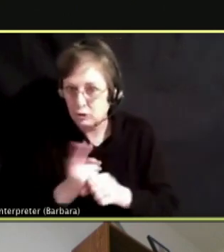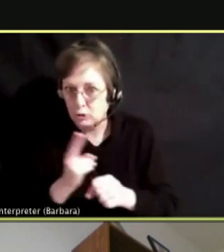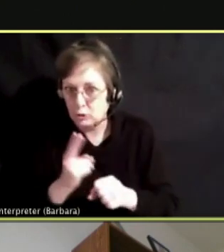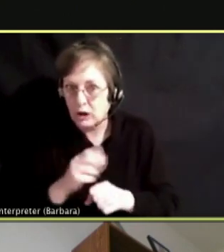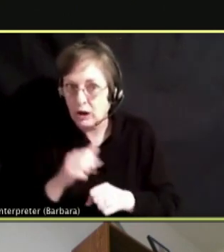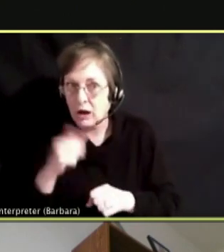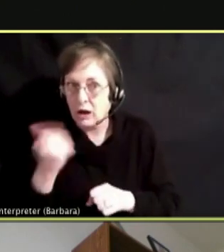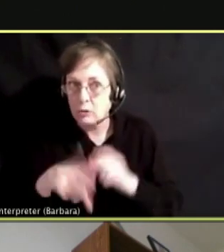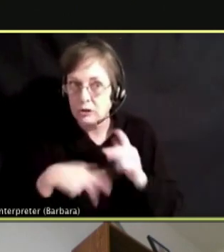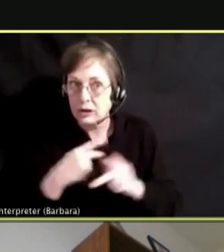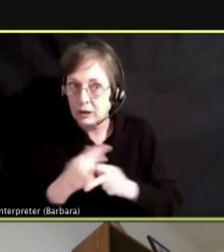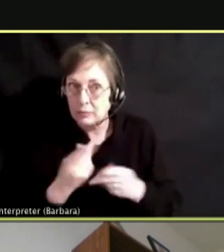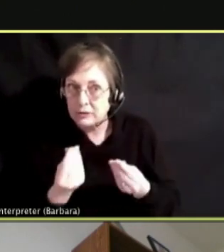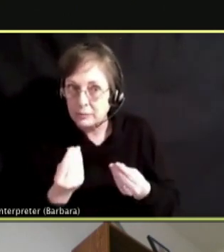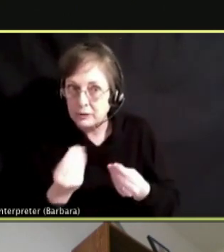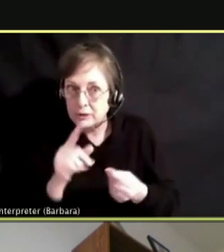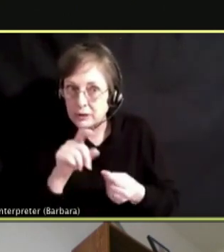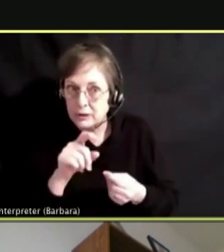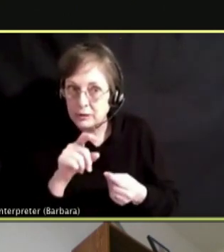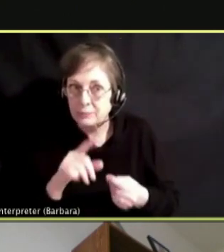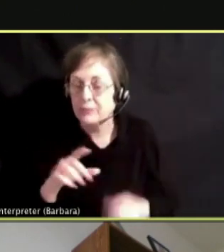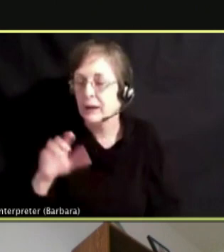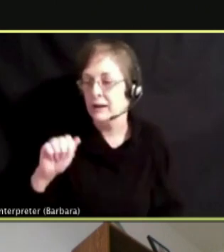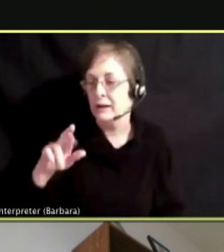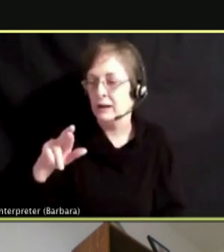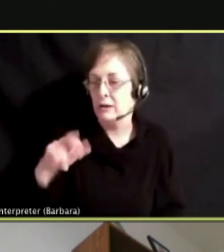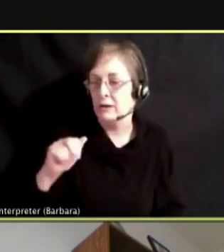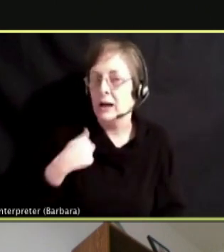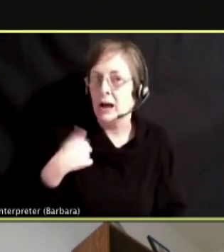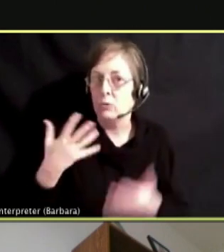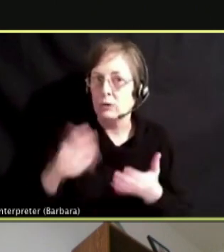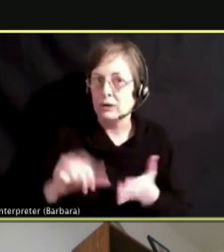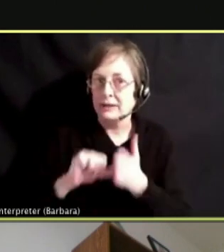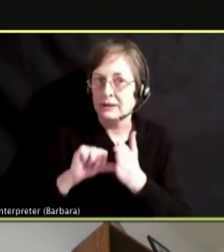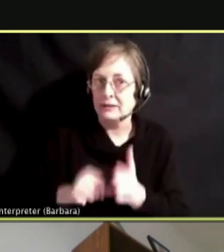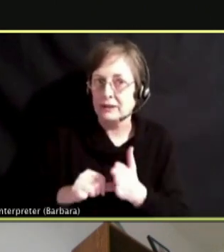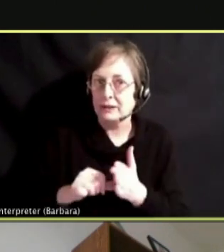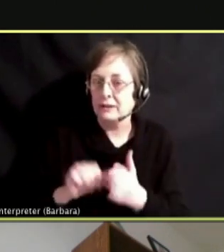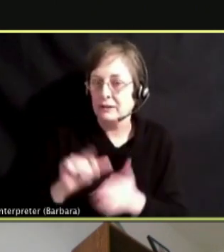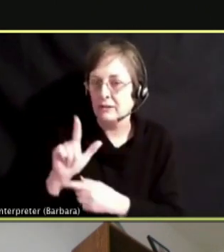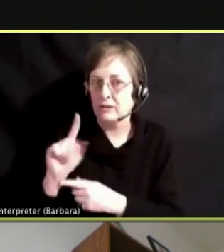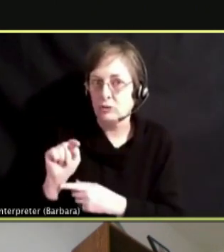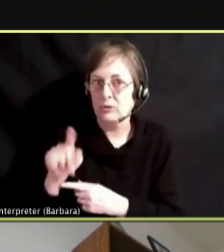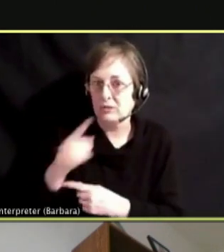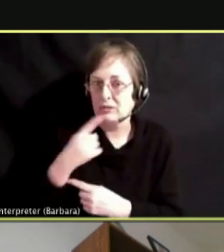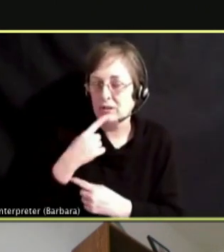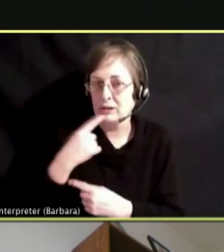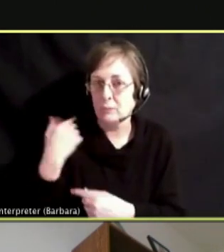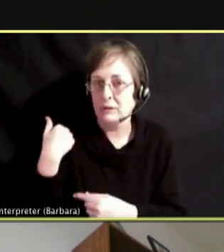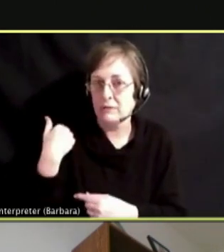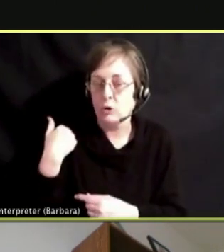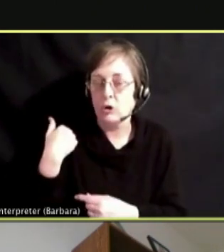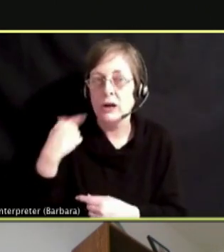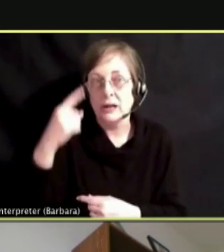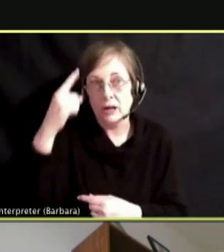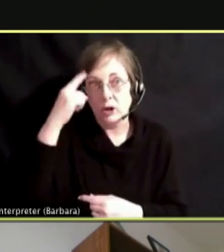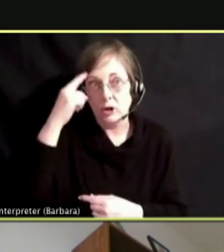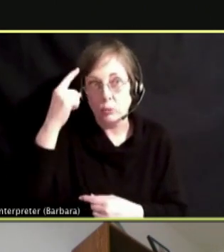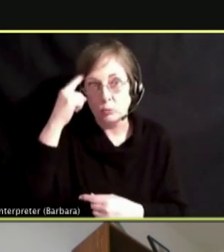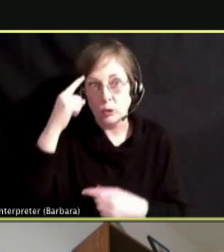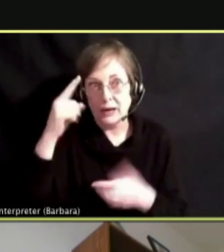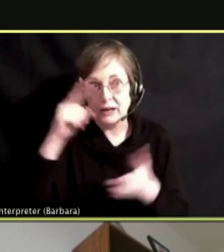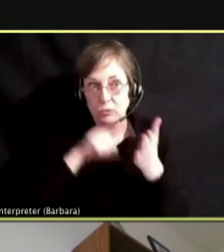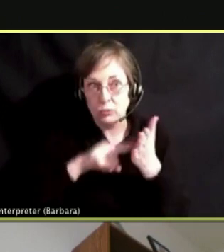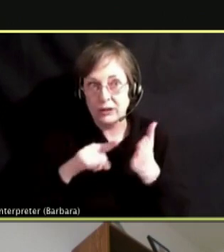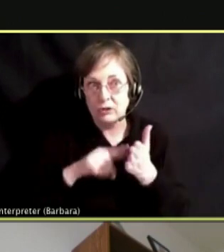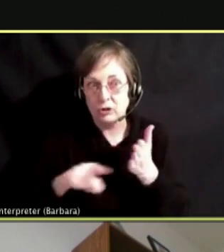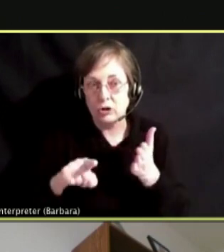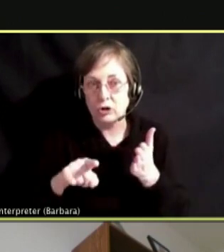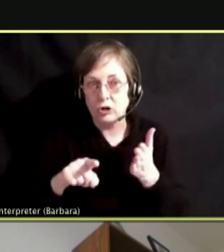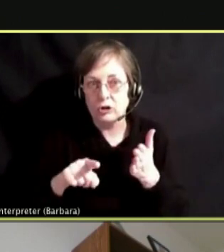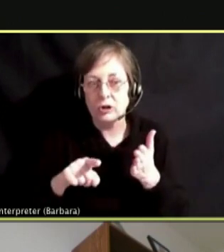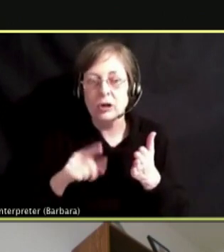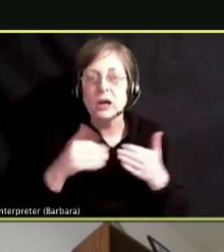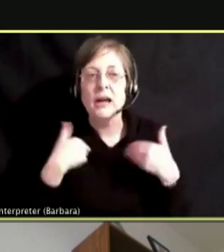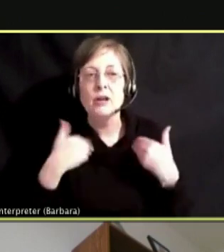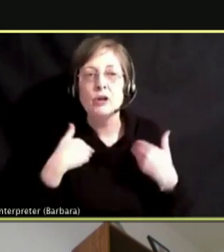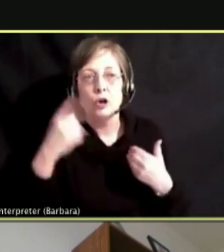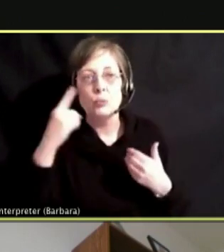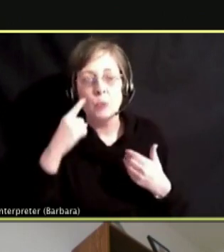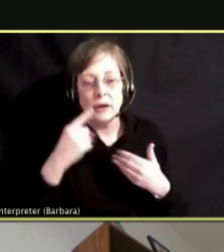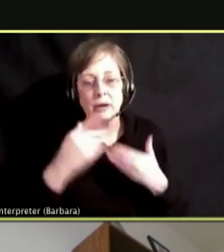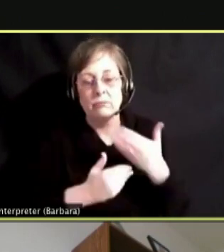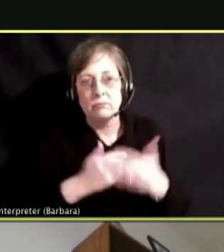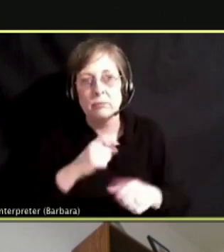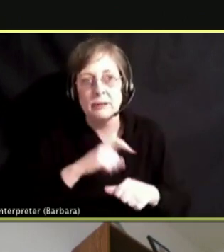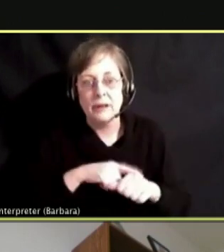I WANT TO REITERATE, THE BRAIN RESEARCH – YOUTH BRAINS ARE DEVELOPING OVERTIMES.